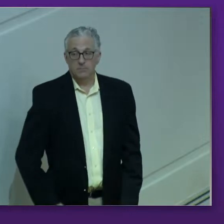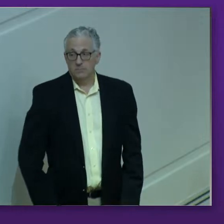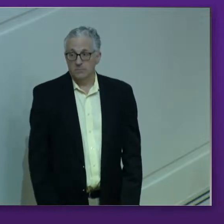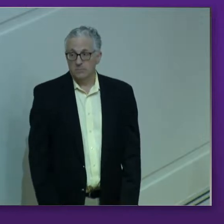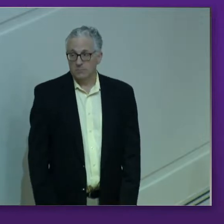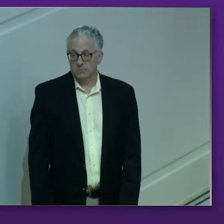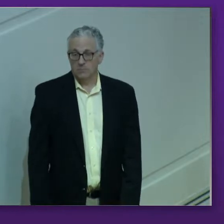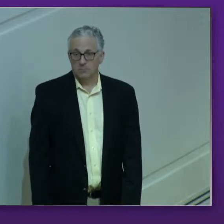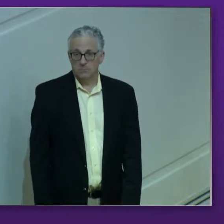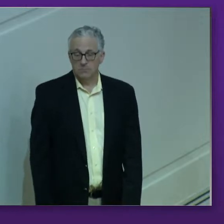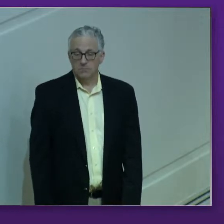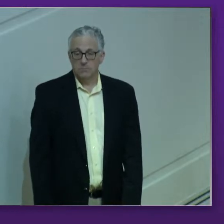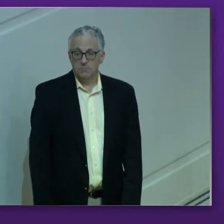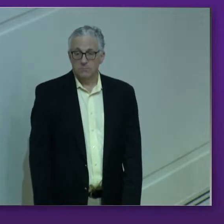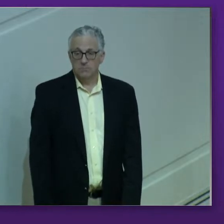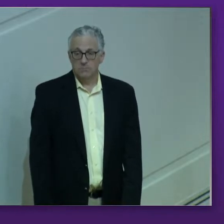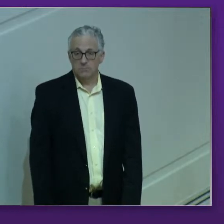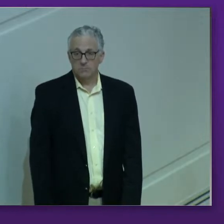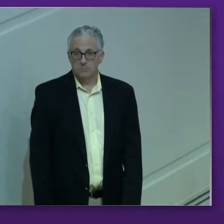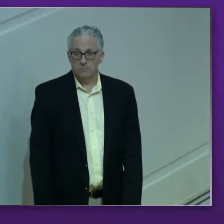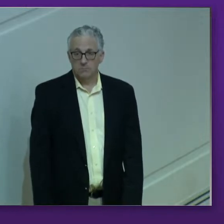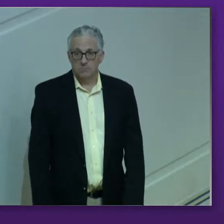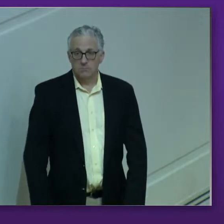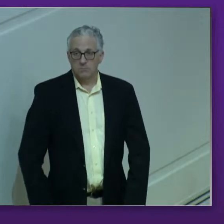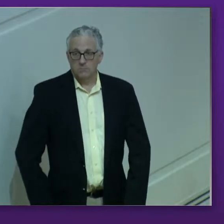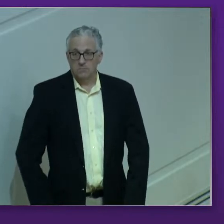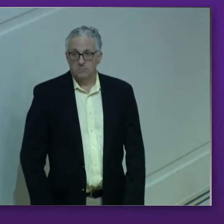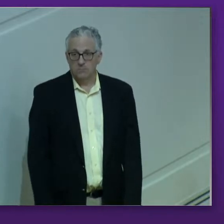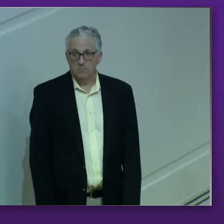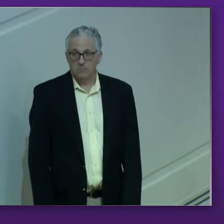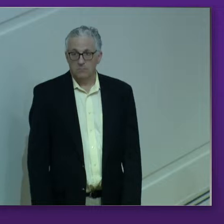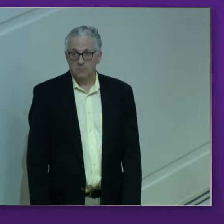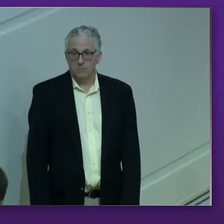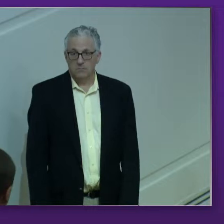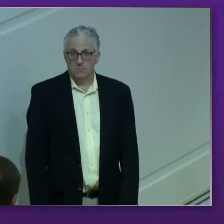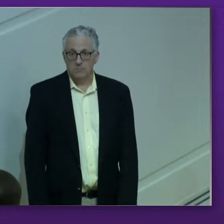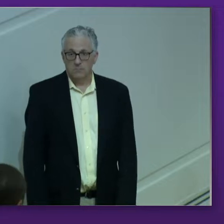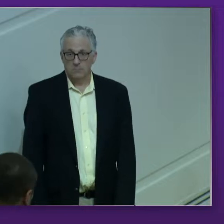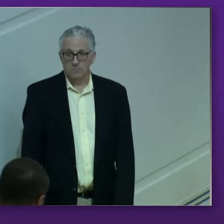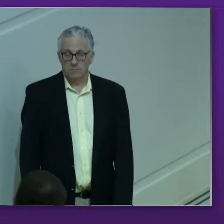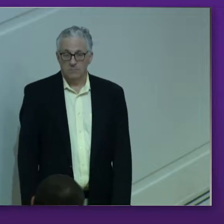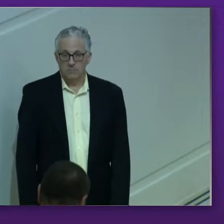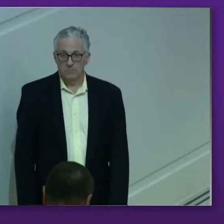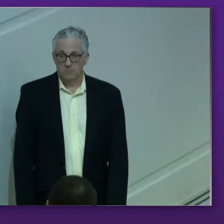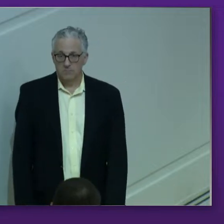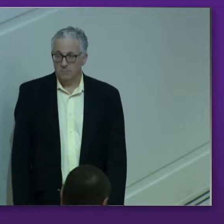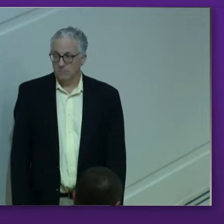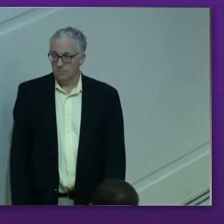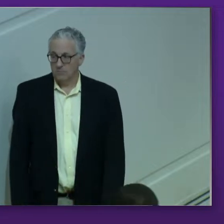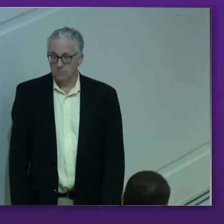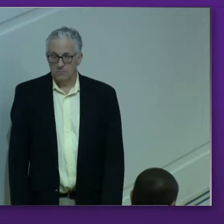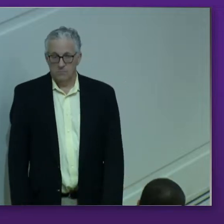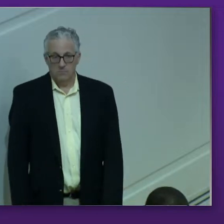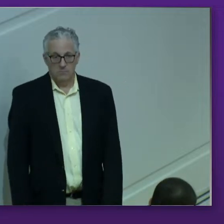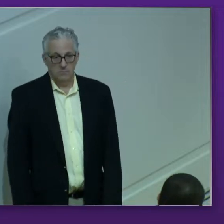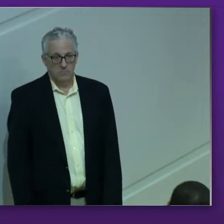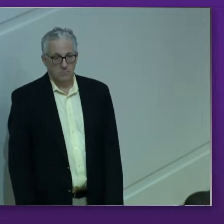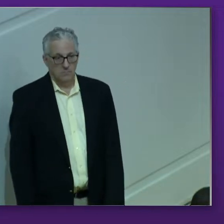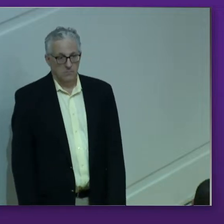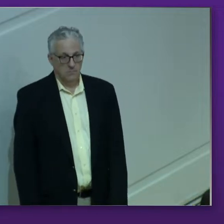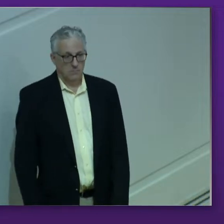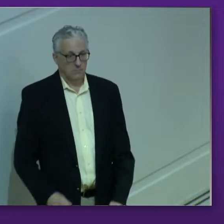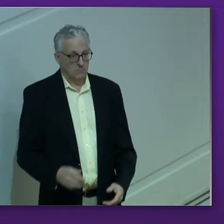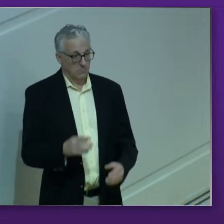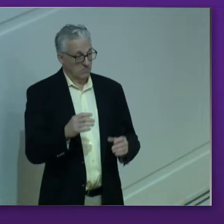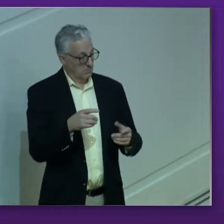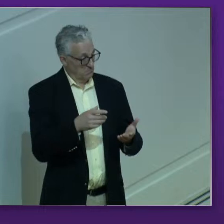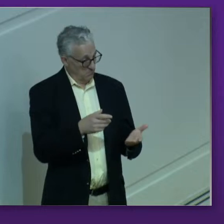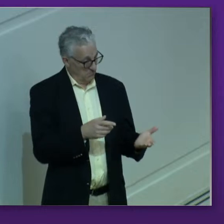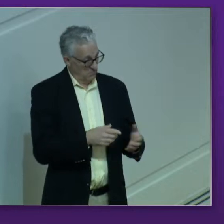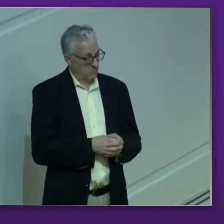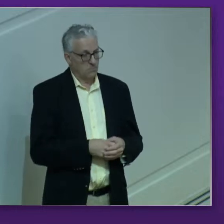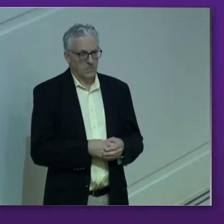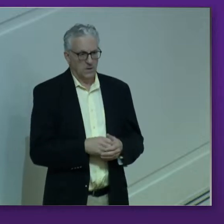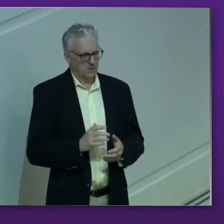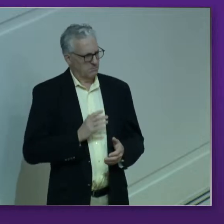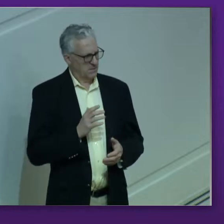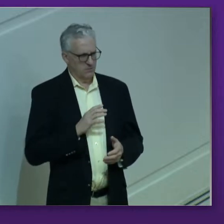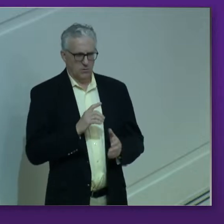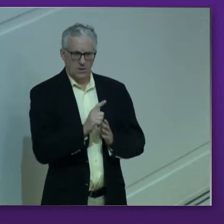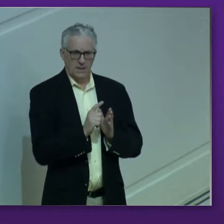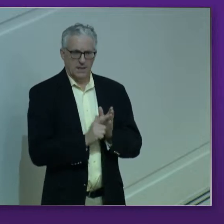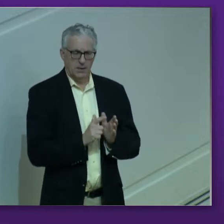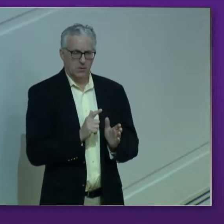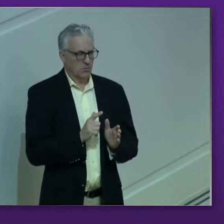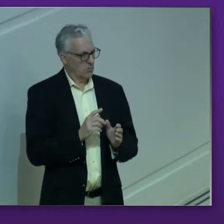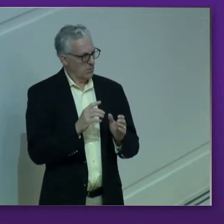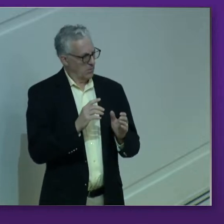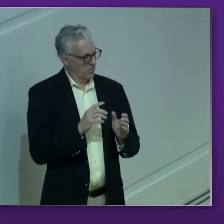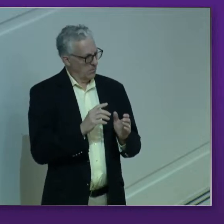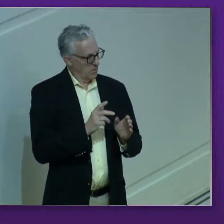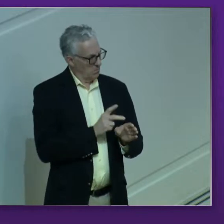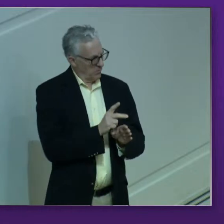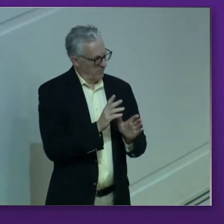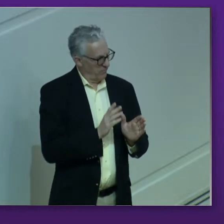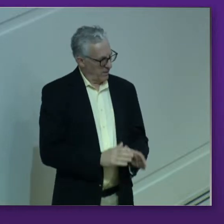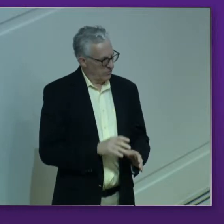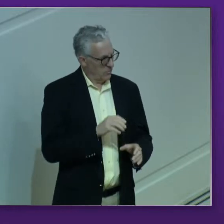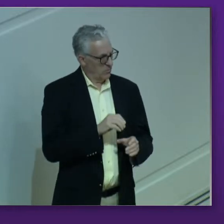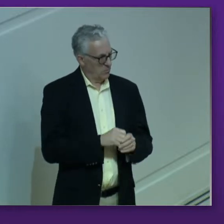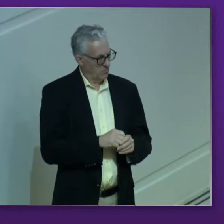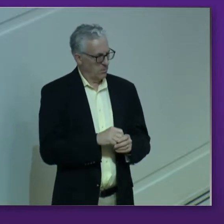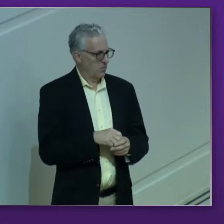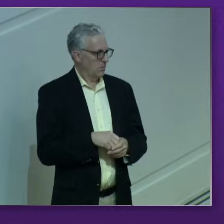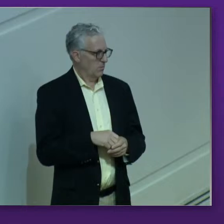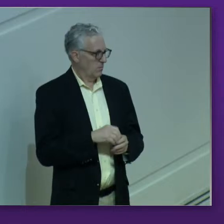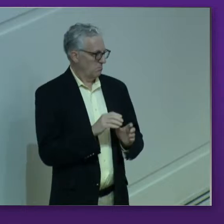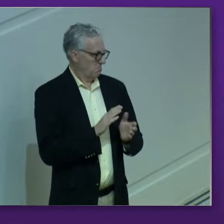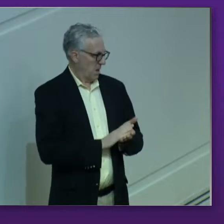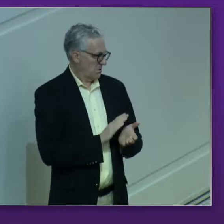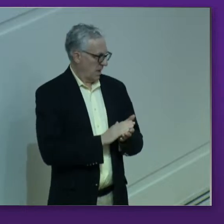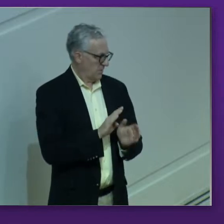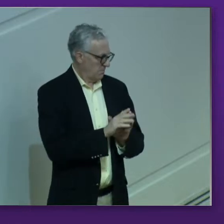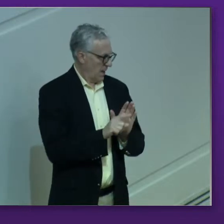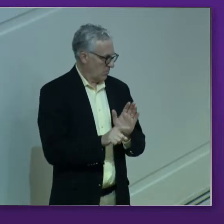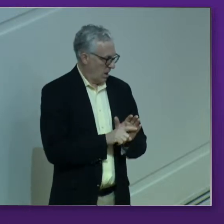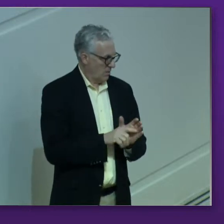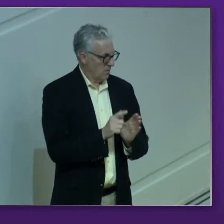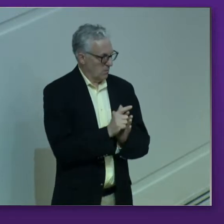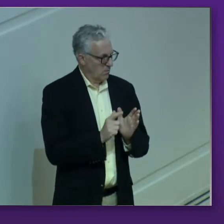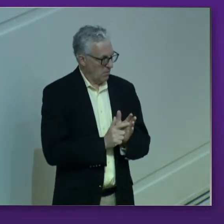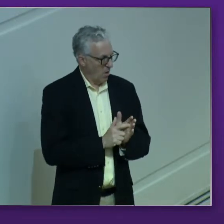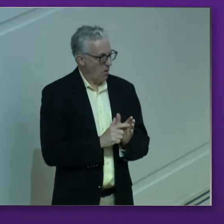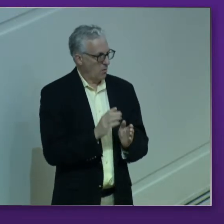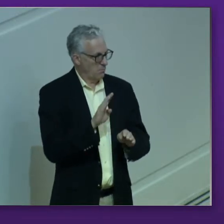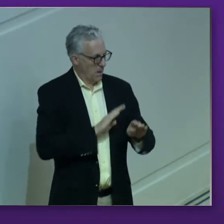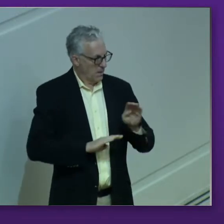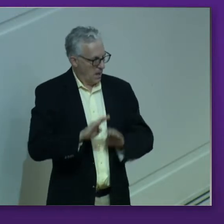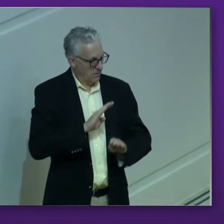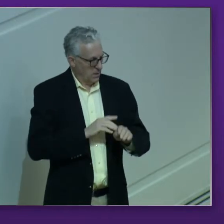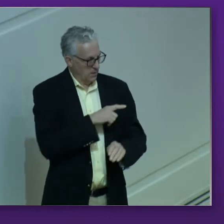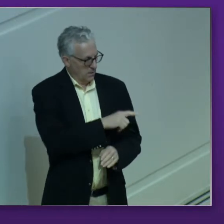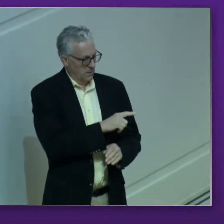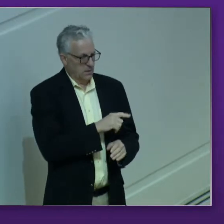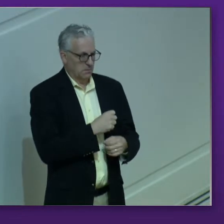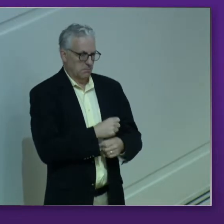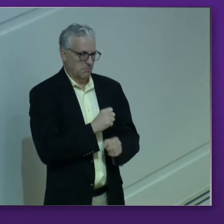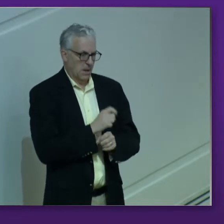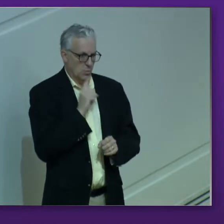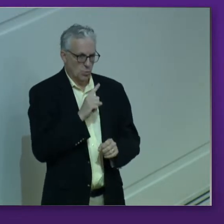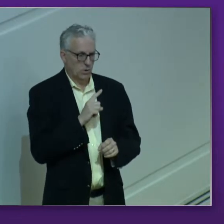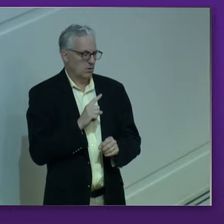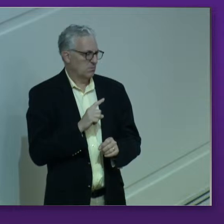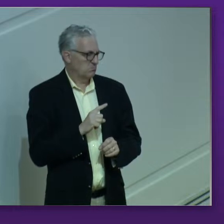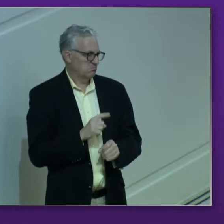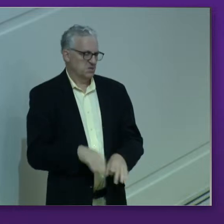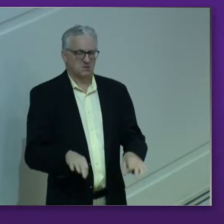THE STAGE.